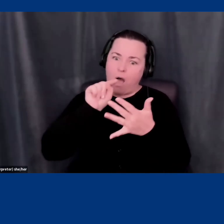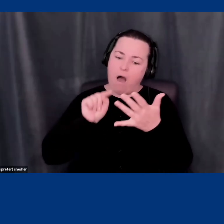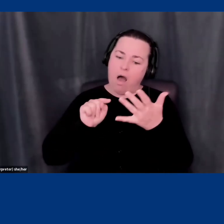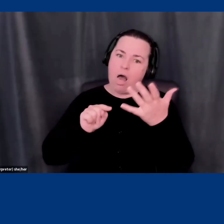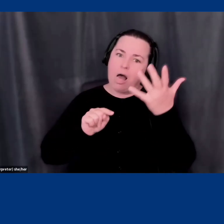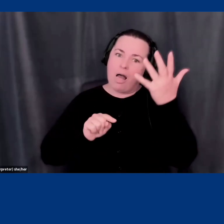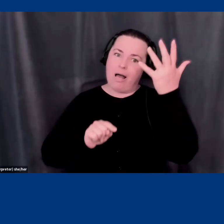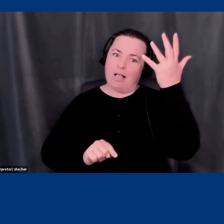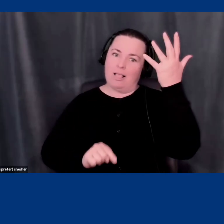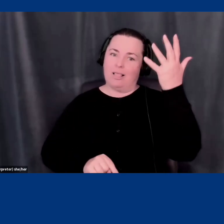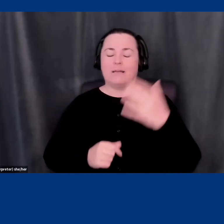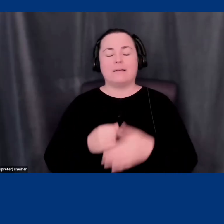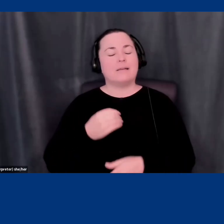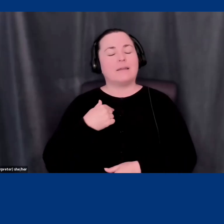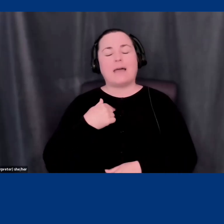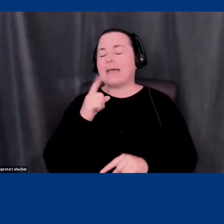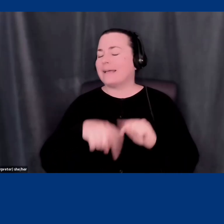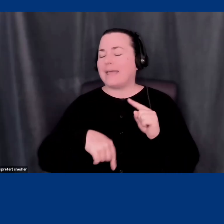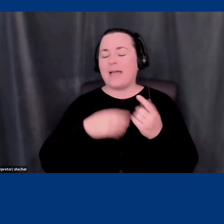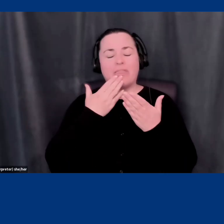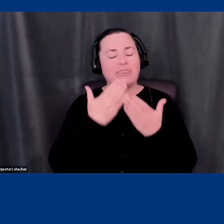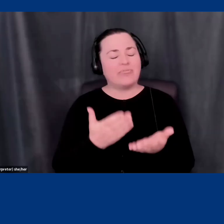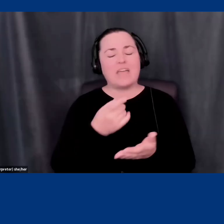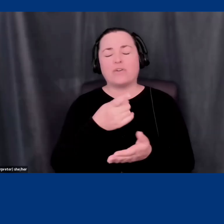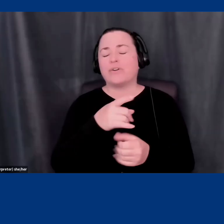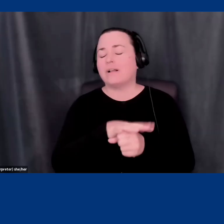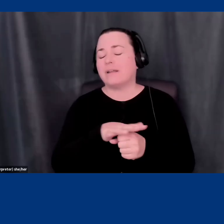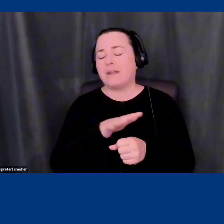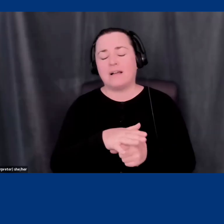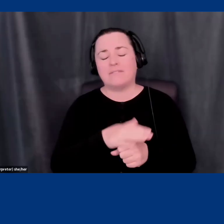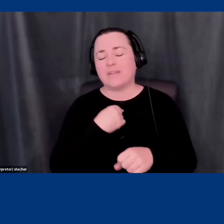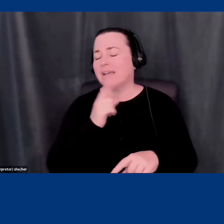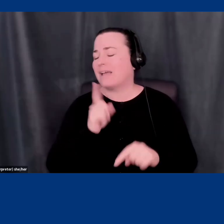I can't thank her enough I can't I can't thank her